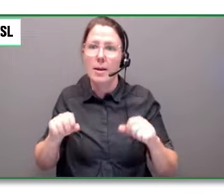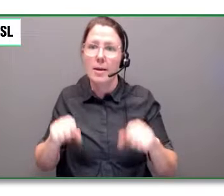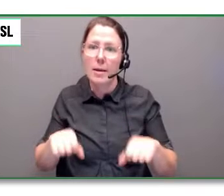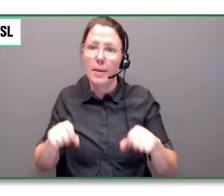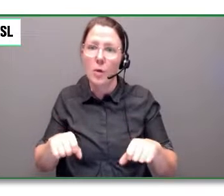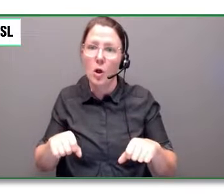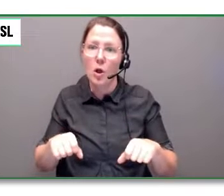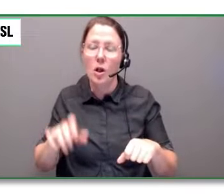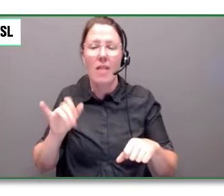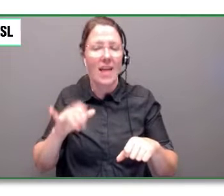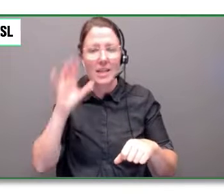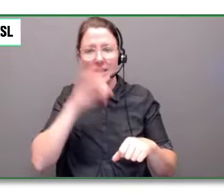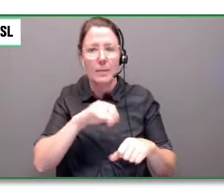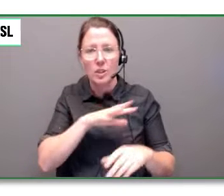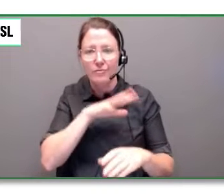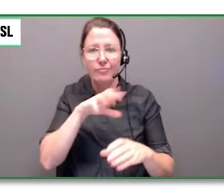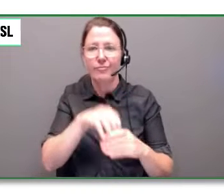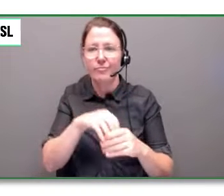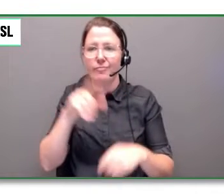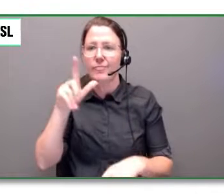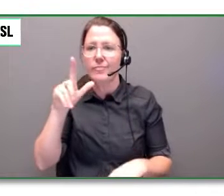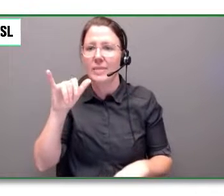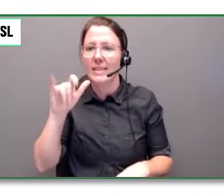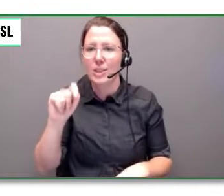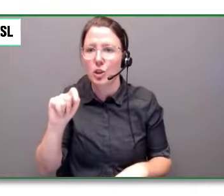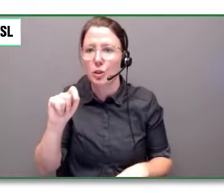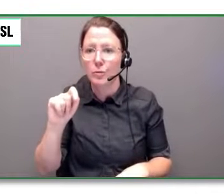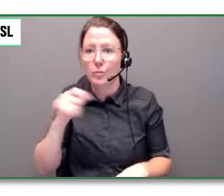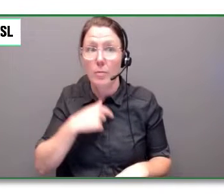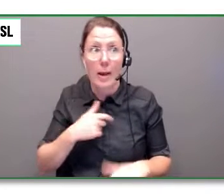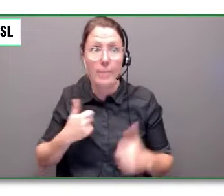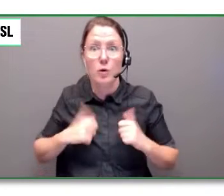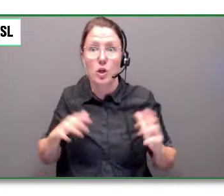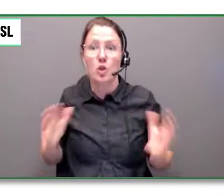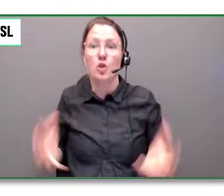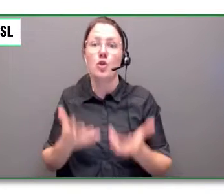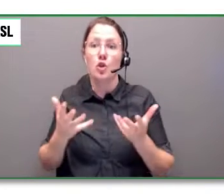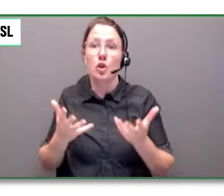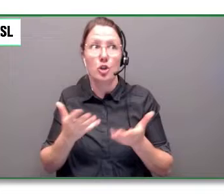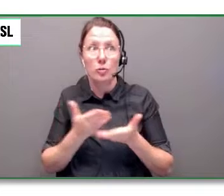of this literature. So I'm trying to get my students and the general public out